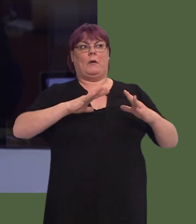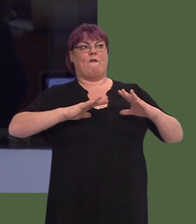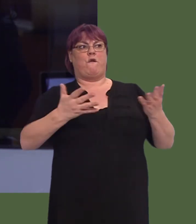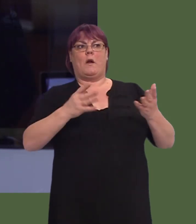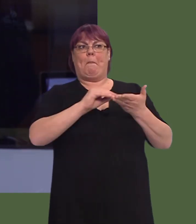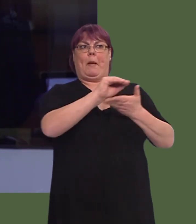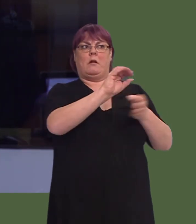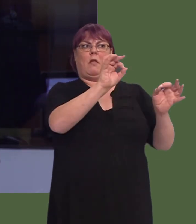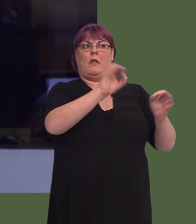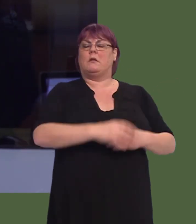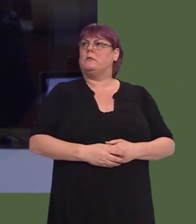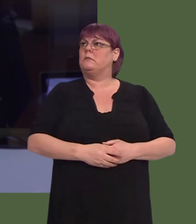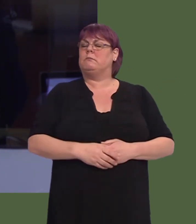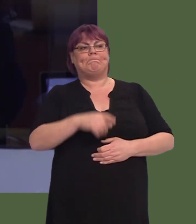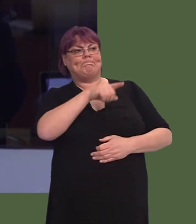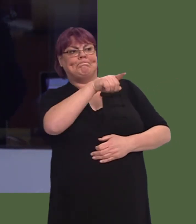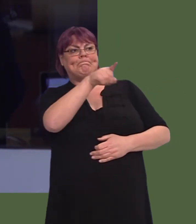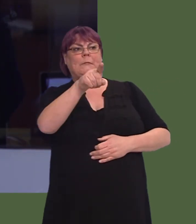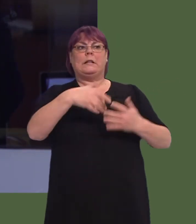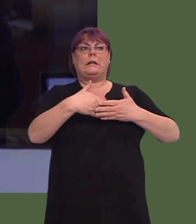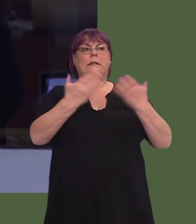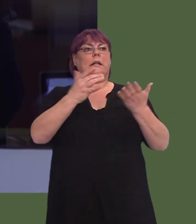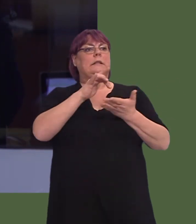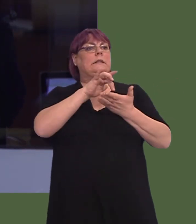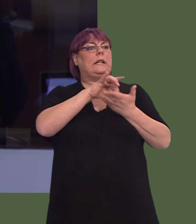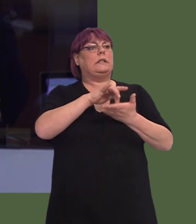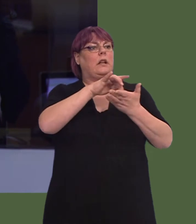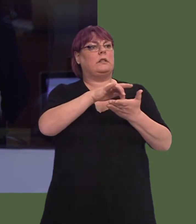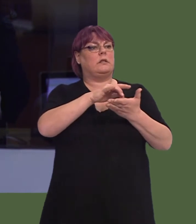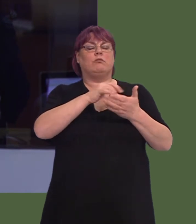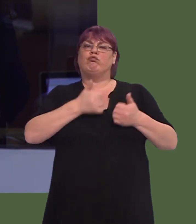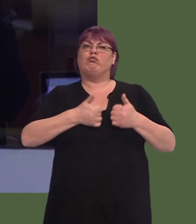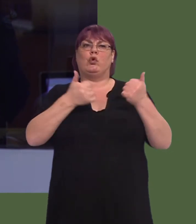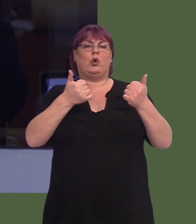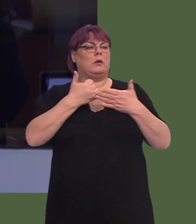These day centres offer considerable support to the users and are of great help in tackling